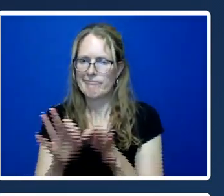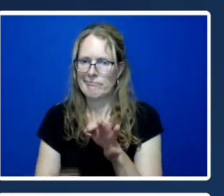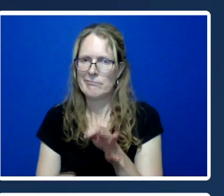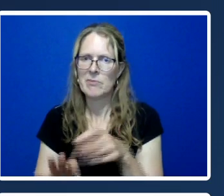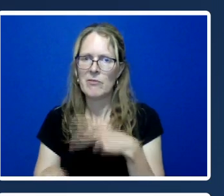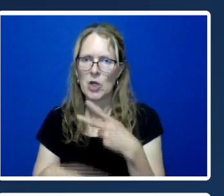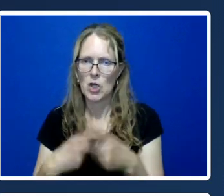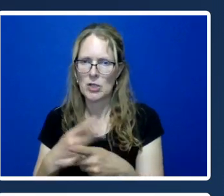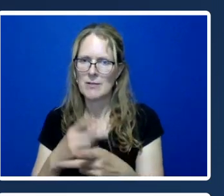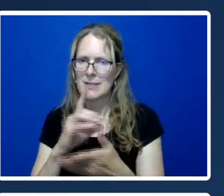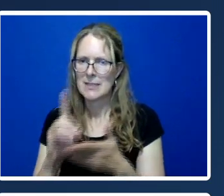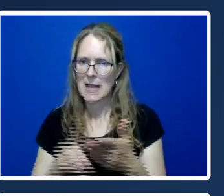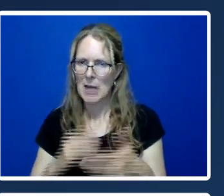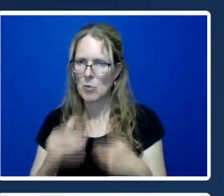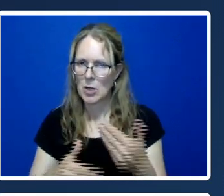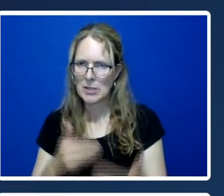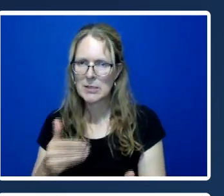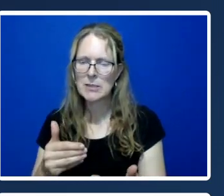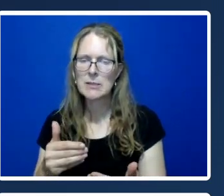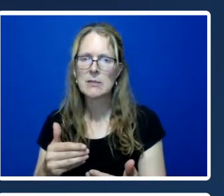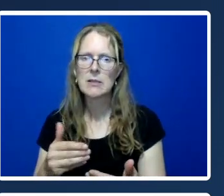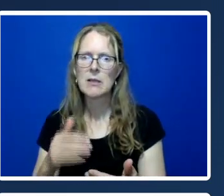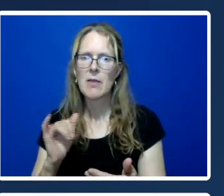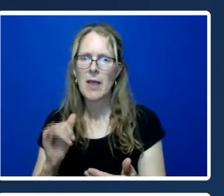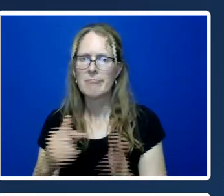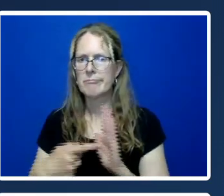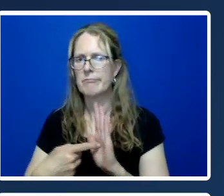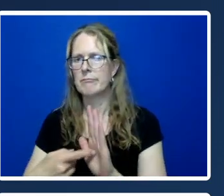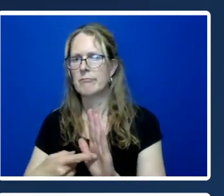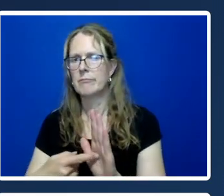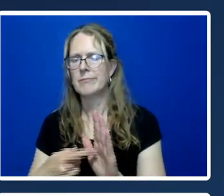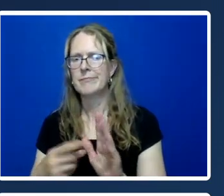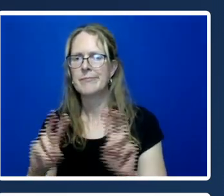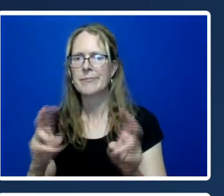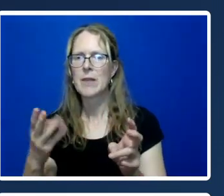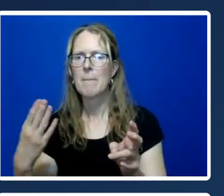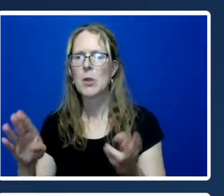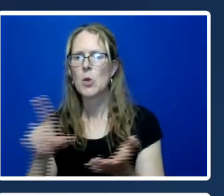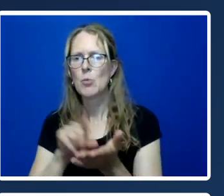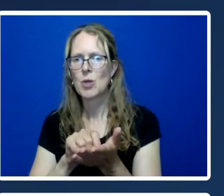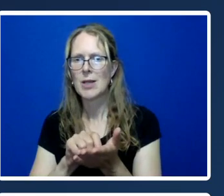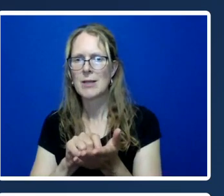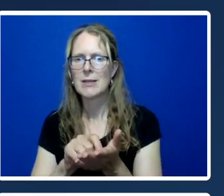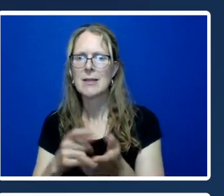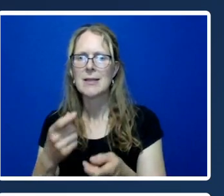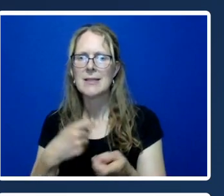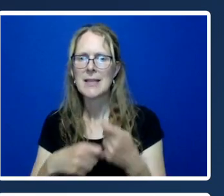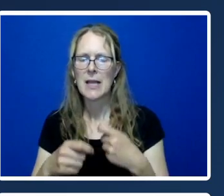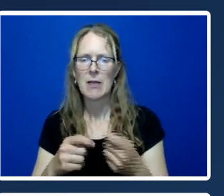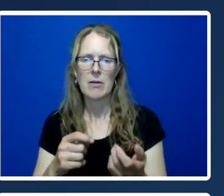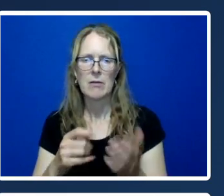which offered a blueprint versus a blank sheet of paper. I will share a peek into that process